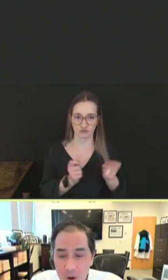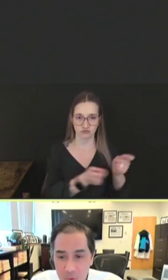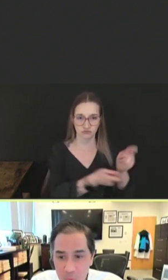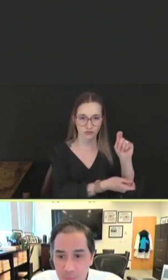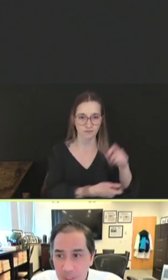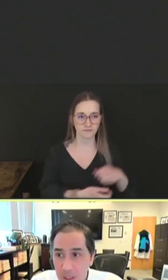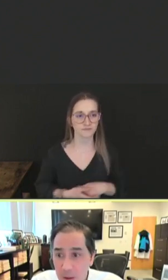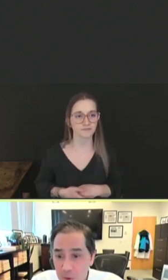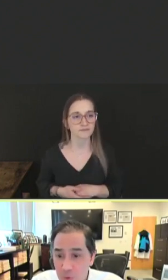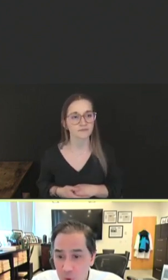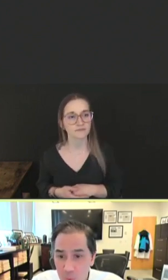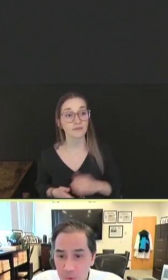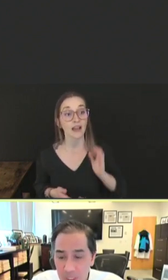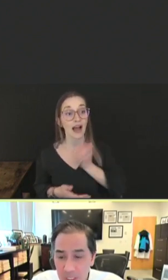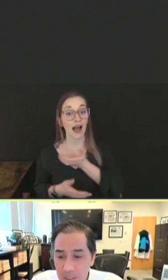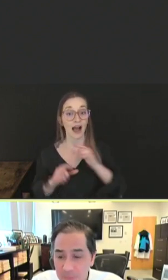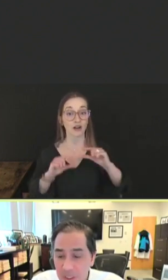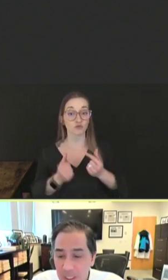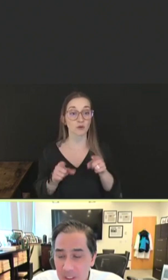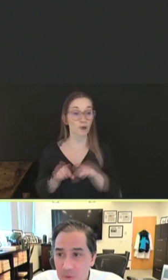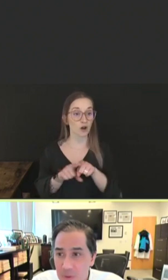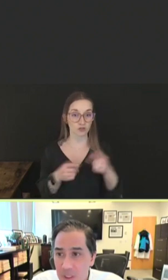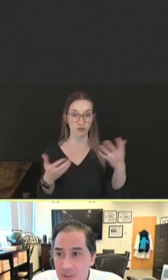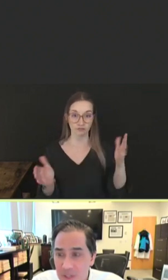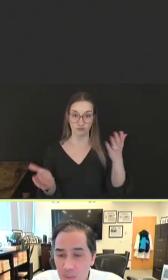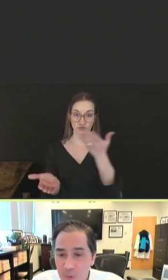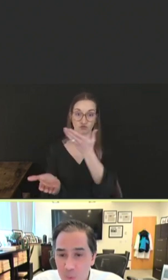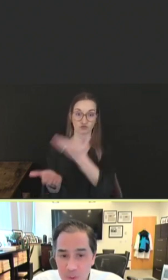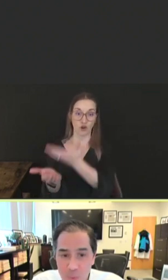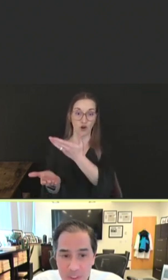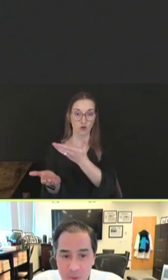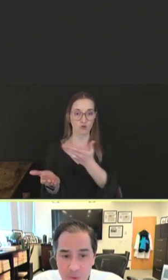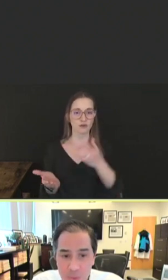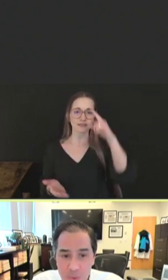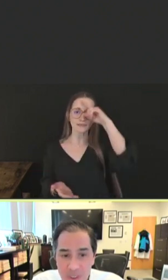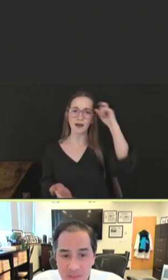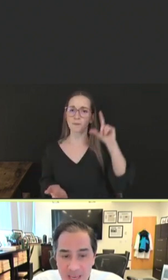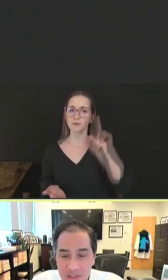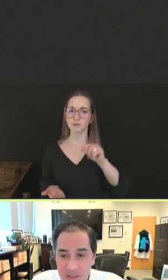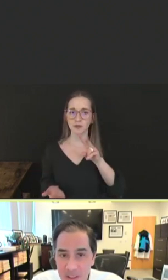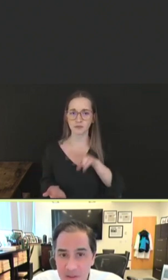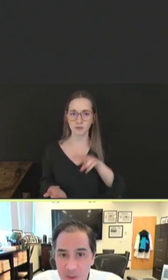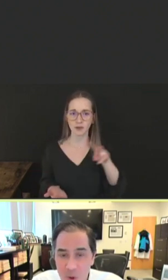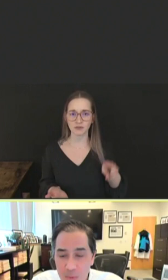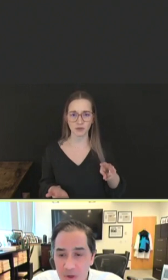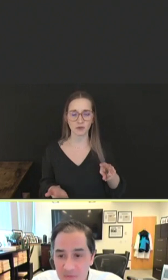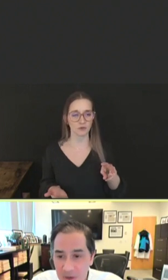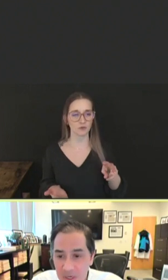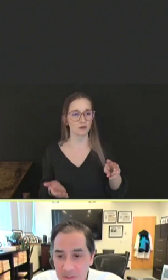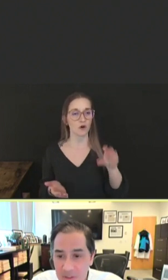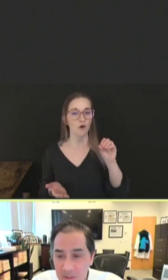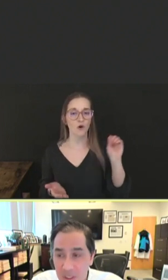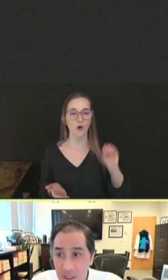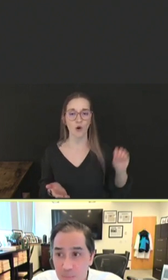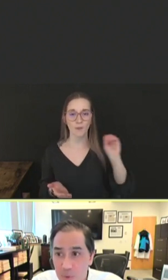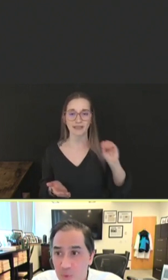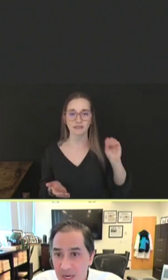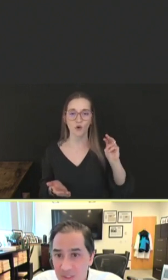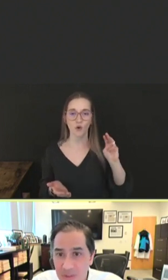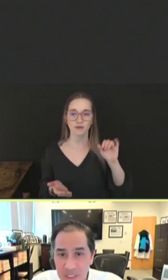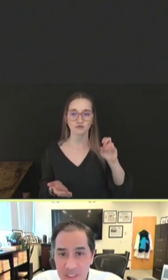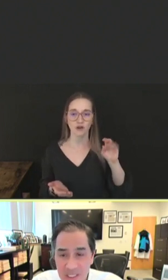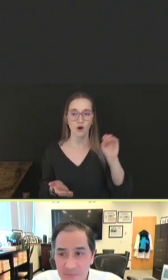Our group also showed in summer of 2022 that the Omicron variants progressively escaped